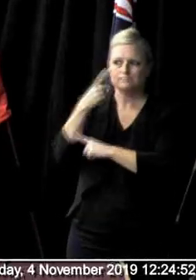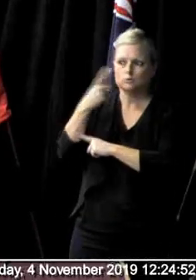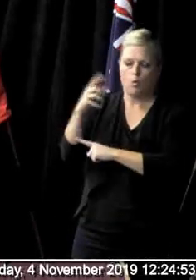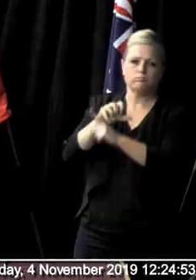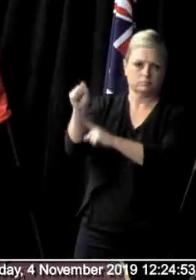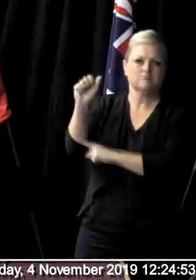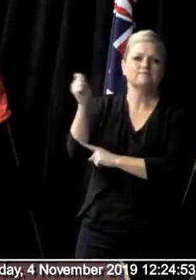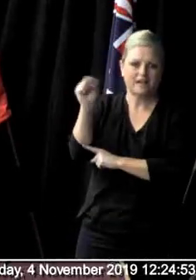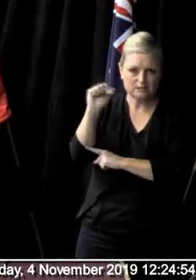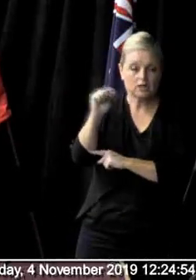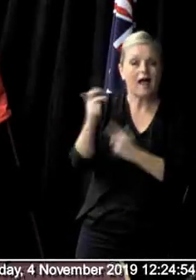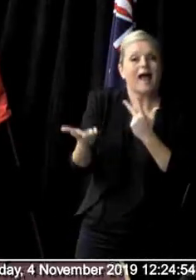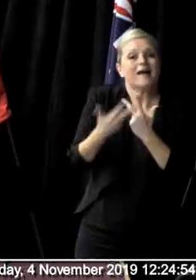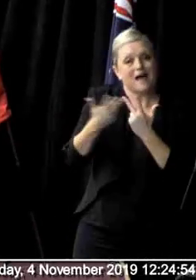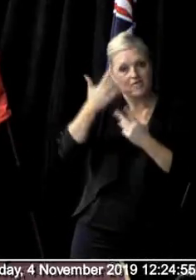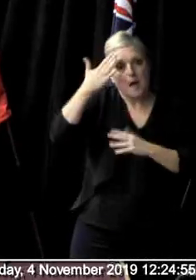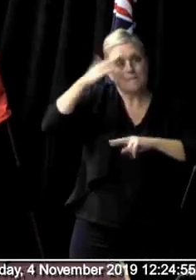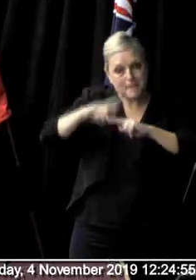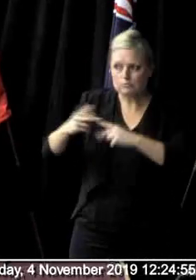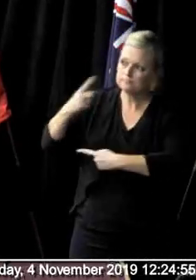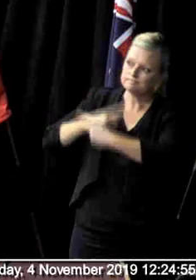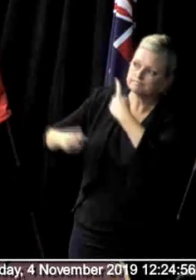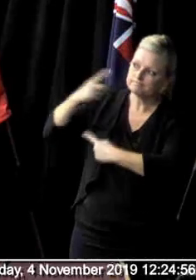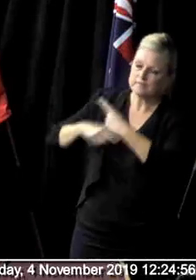And did other parents report the same... FEMALE: Yes. .. thing to you? FEMALE: Yes.